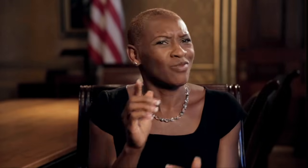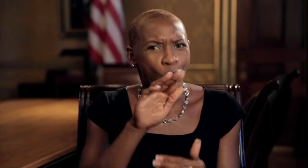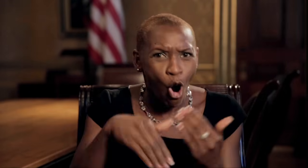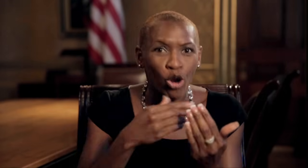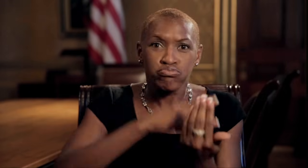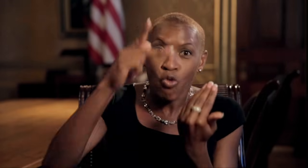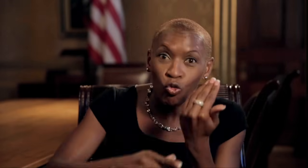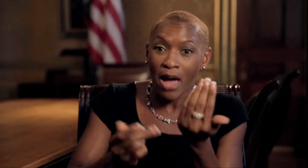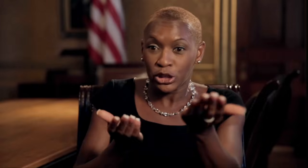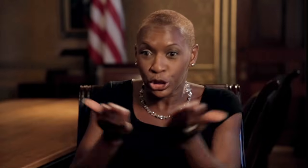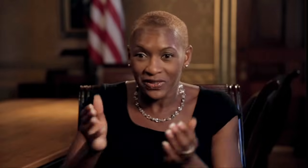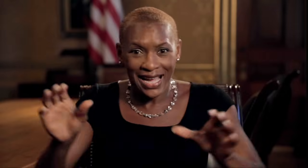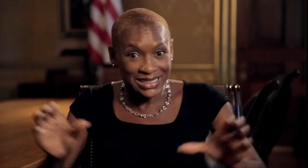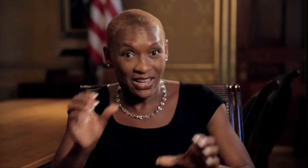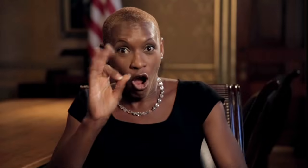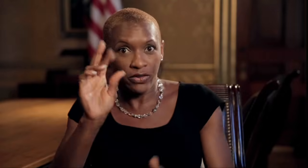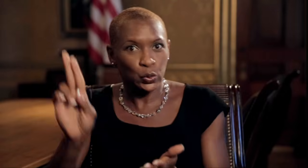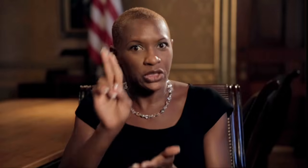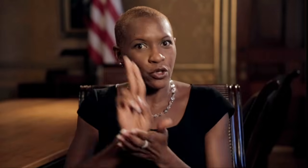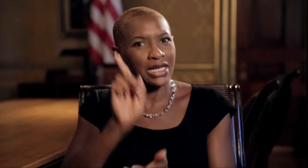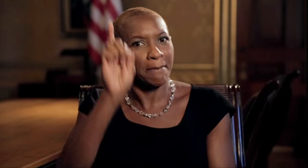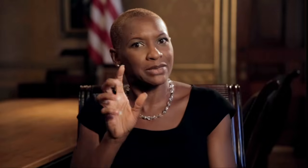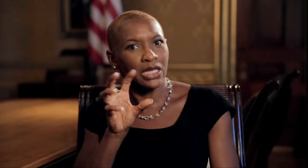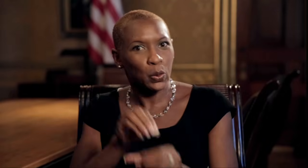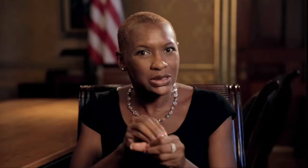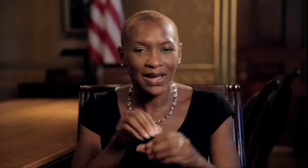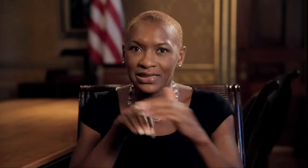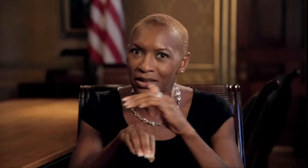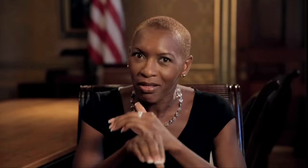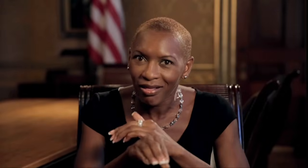All programs, services, and activities of the University must be inclusive and accessible.